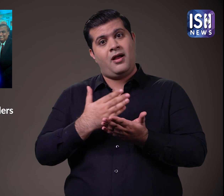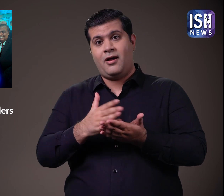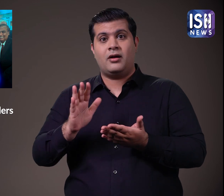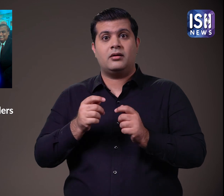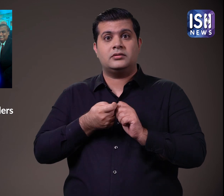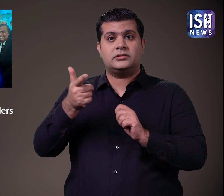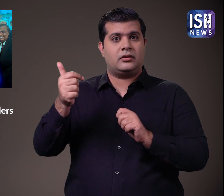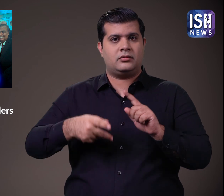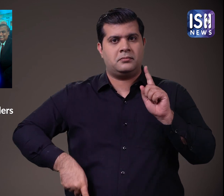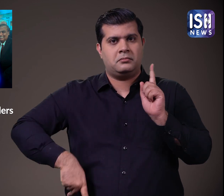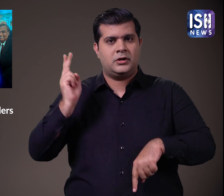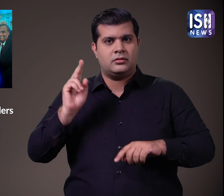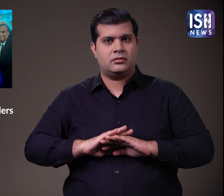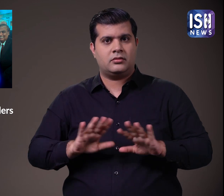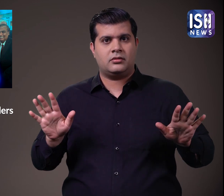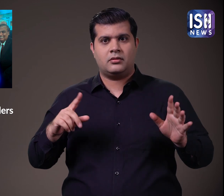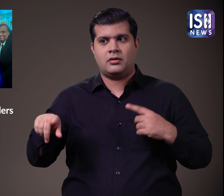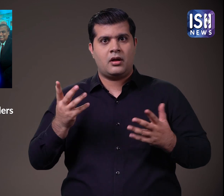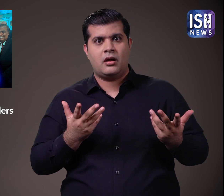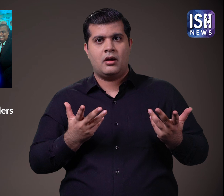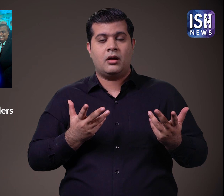Since they were all removed from job, they were not paid salaries.